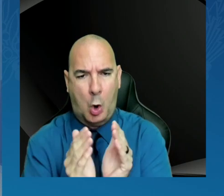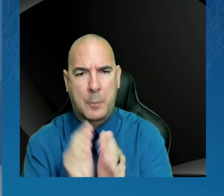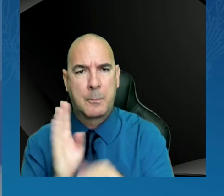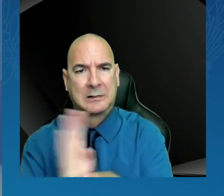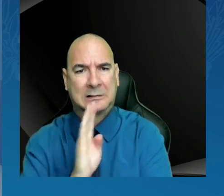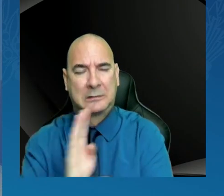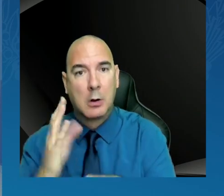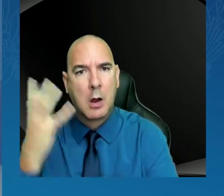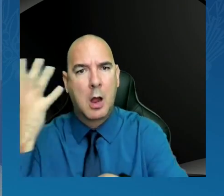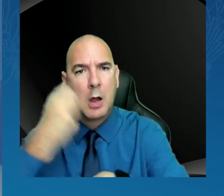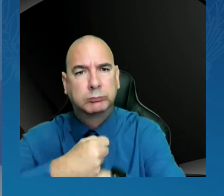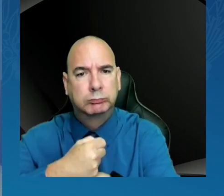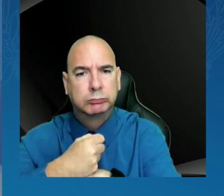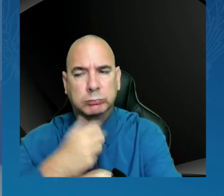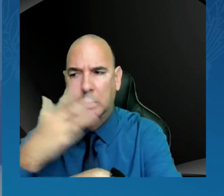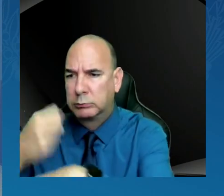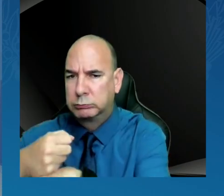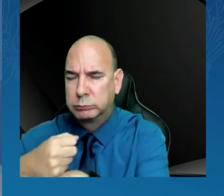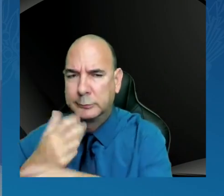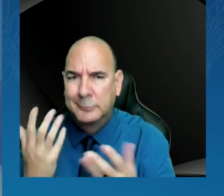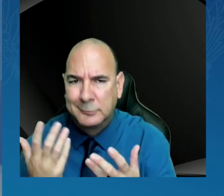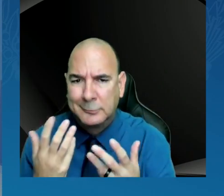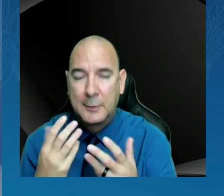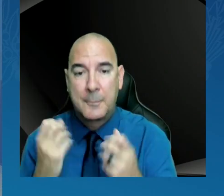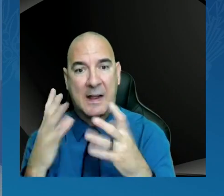Millions of families pushed right to the edge.